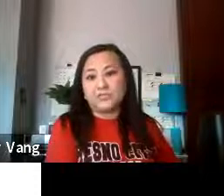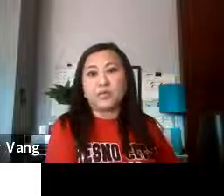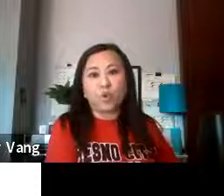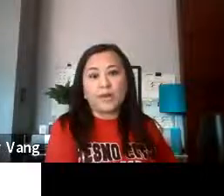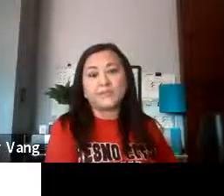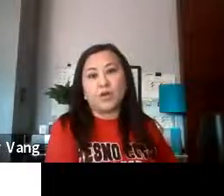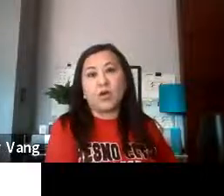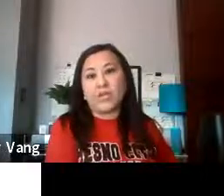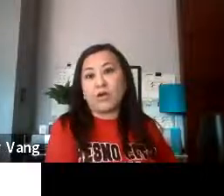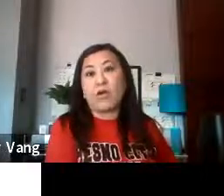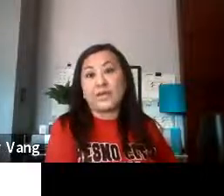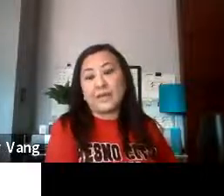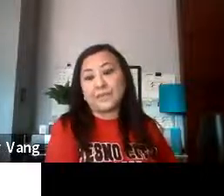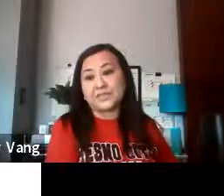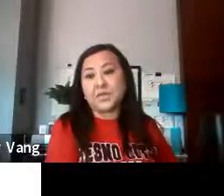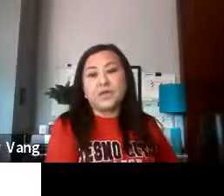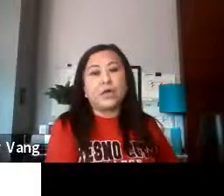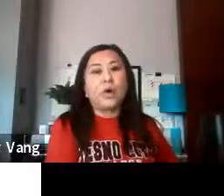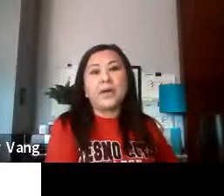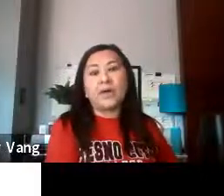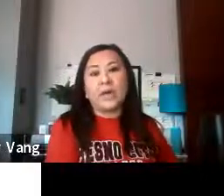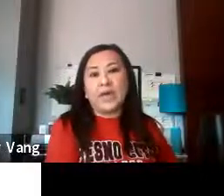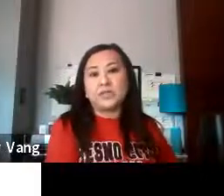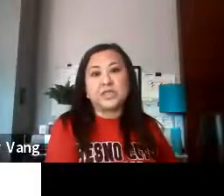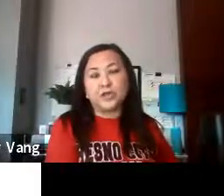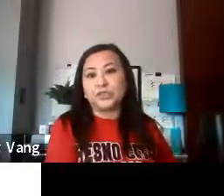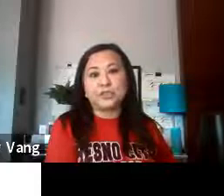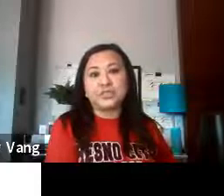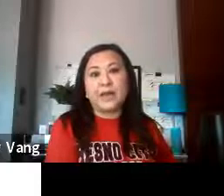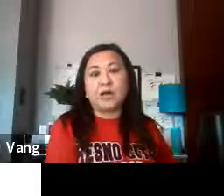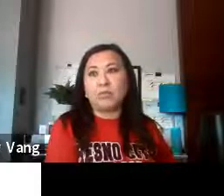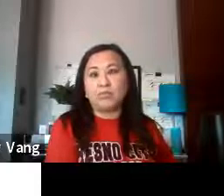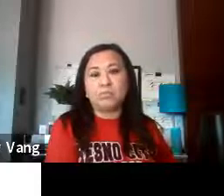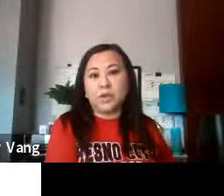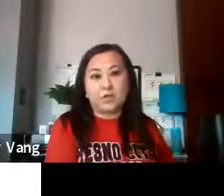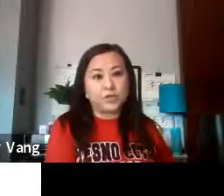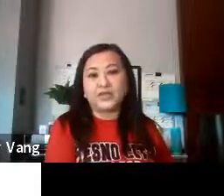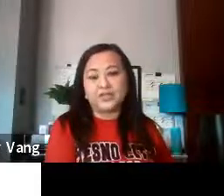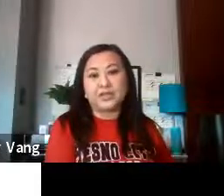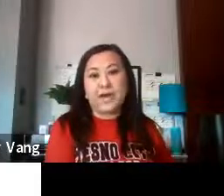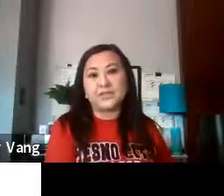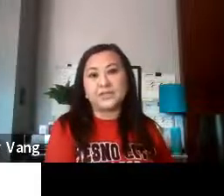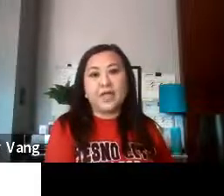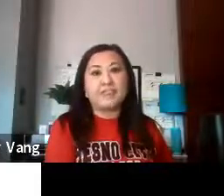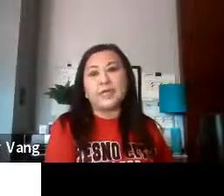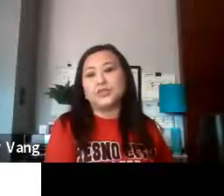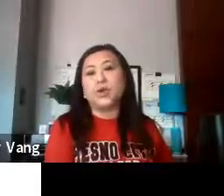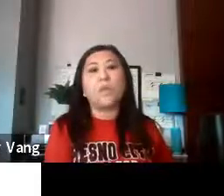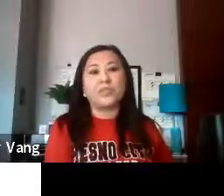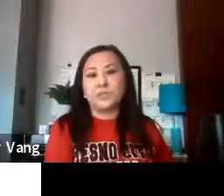different programs that are on campus, you know, what better way to tell your students about services on campus than to know about